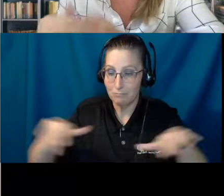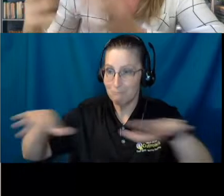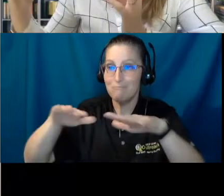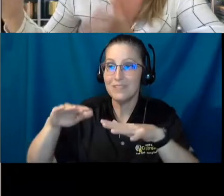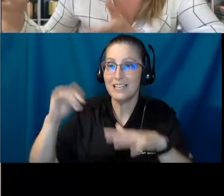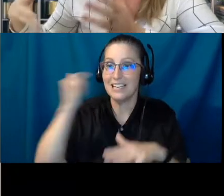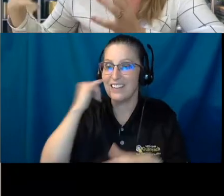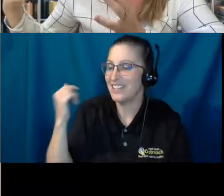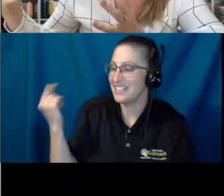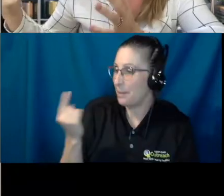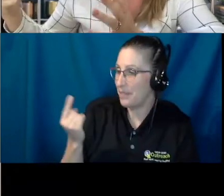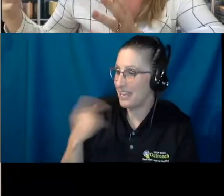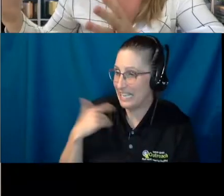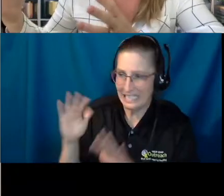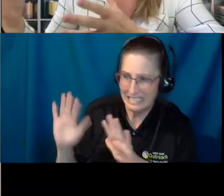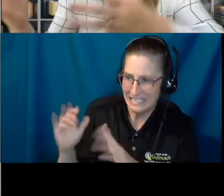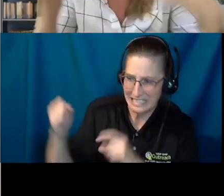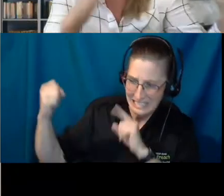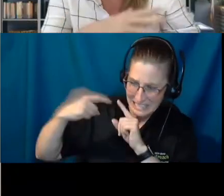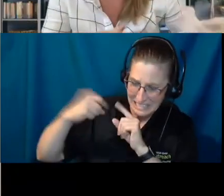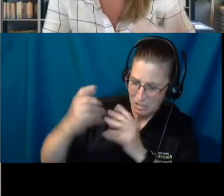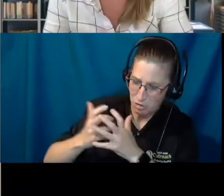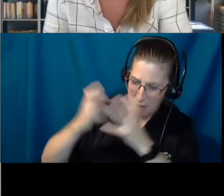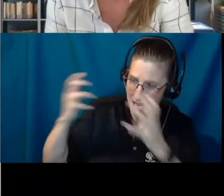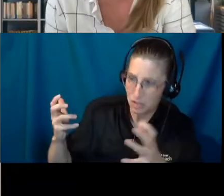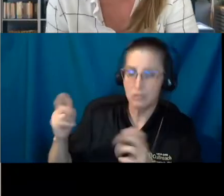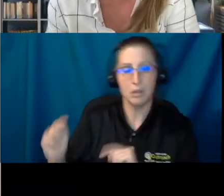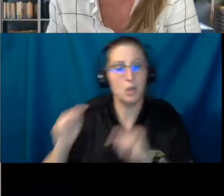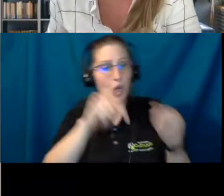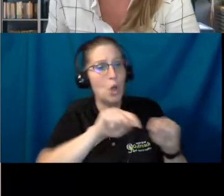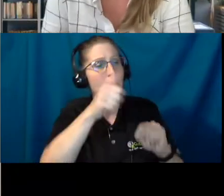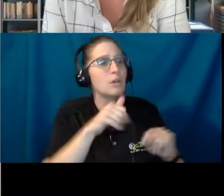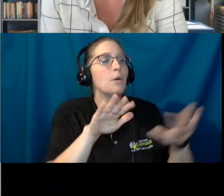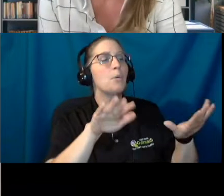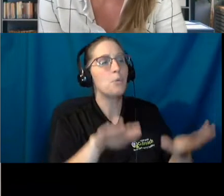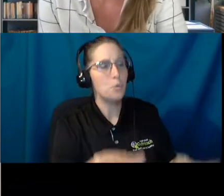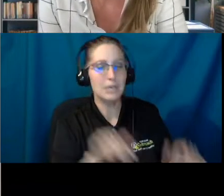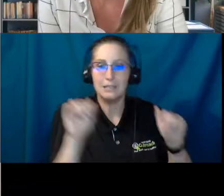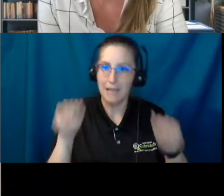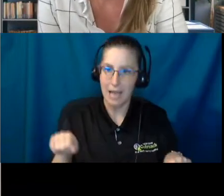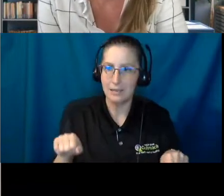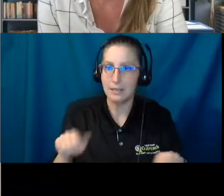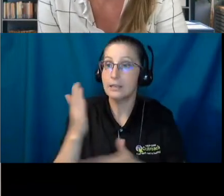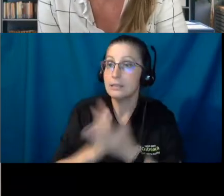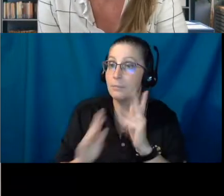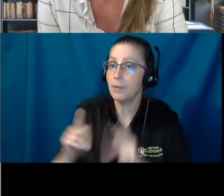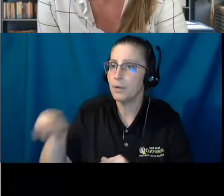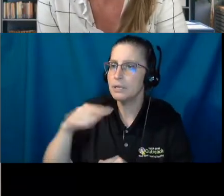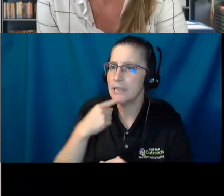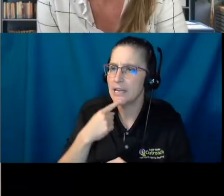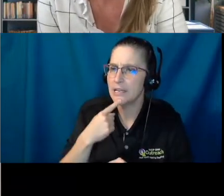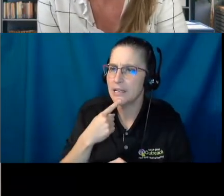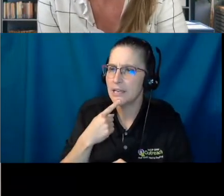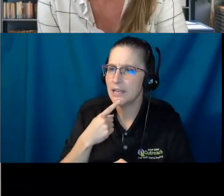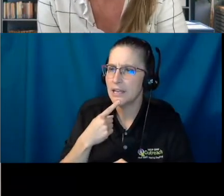too overly stimulated, you can go somewhere else. So people have said in the chat. Debbie